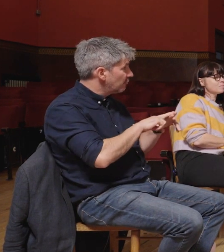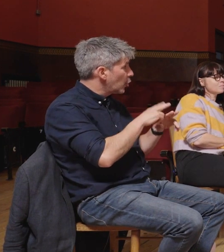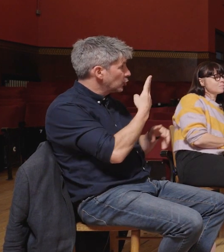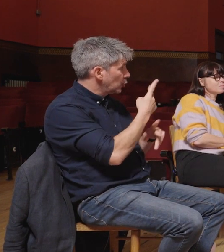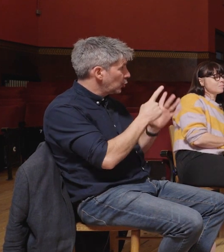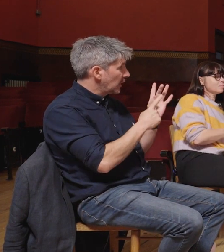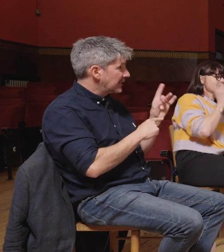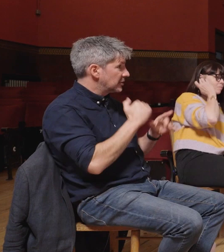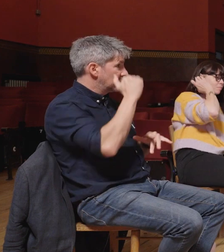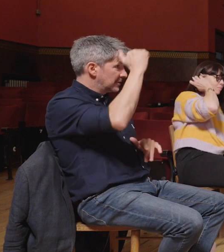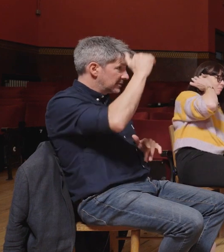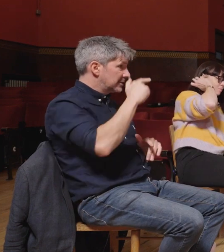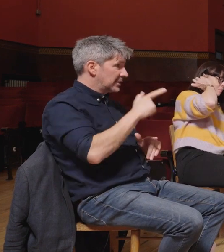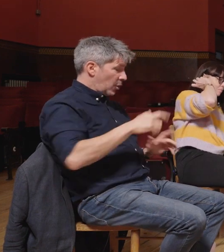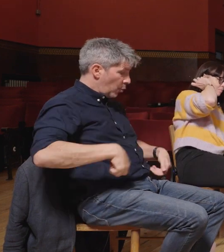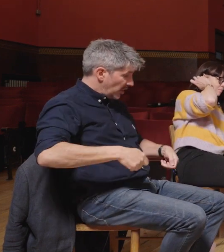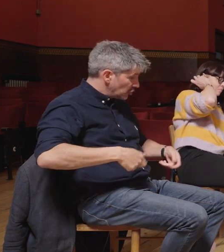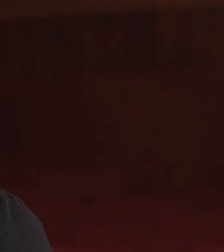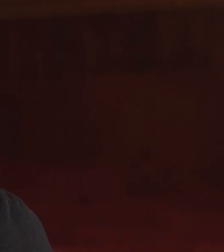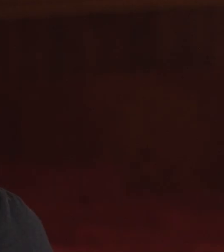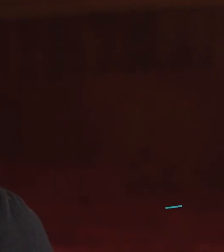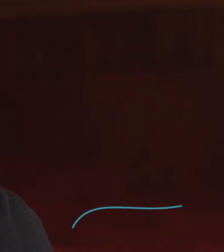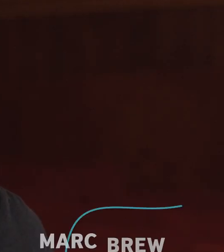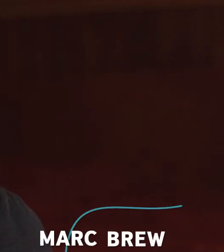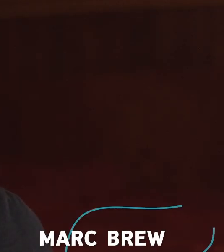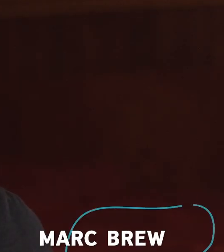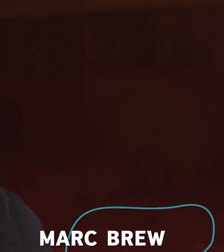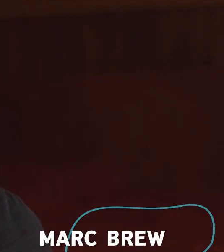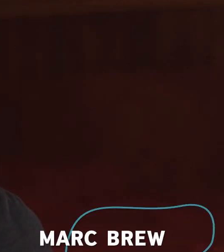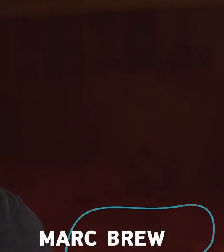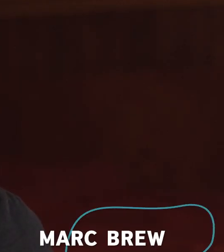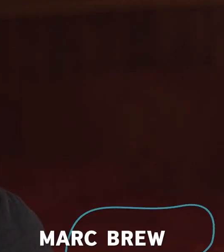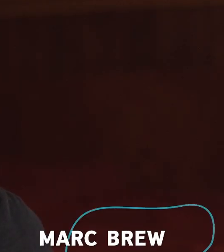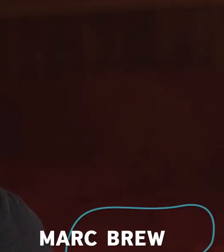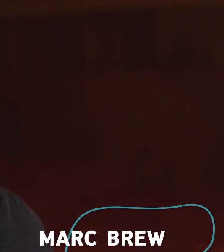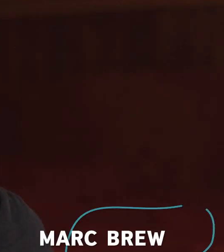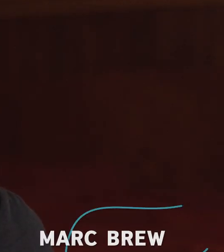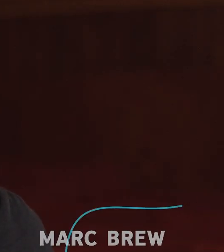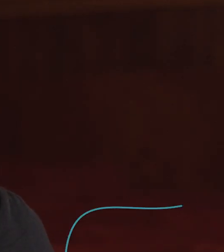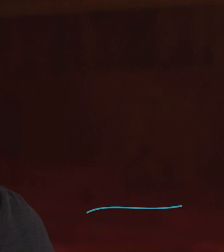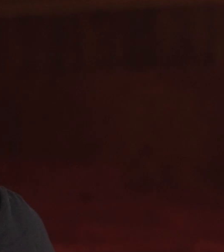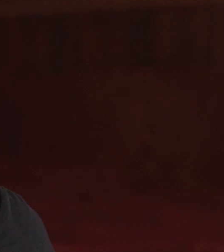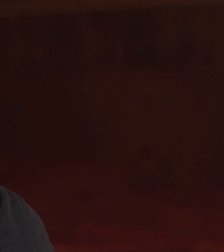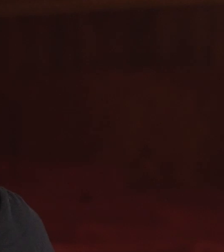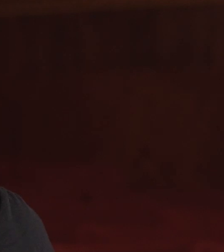I have a shaved head, I'm wearing a cap. I'm wearing a black top and jeans, brown boots and some beads around my wrist.